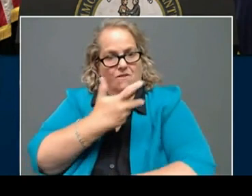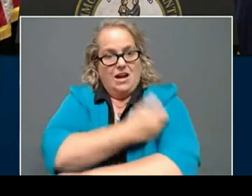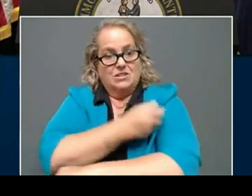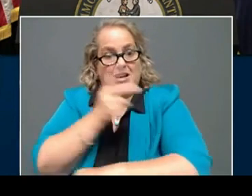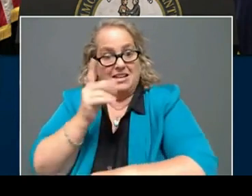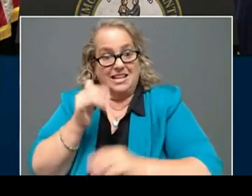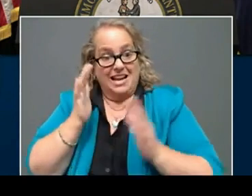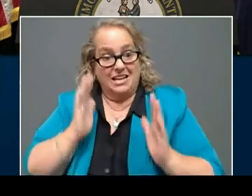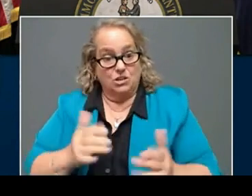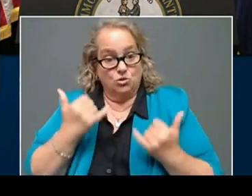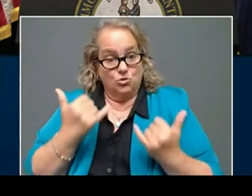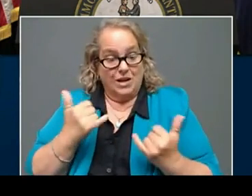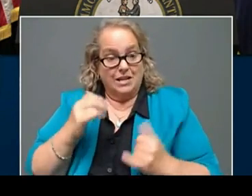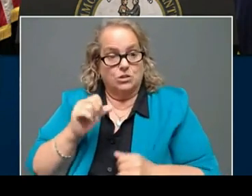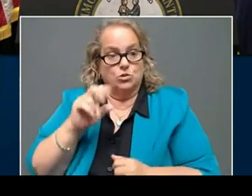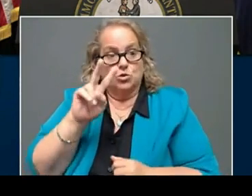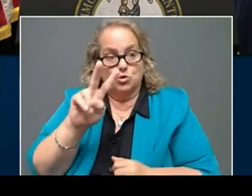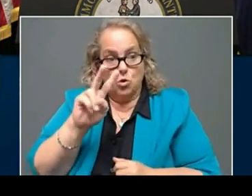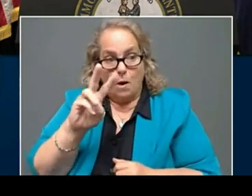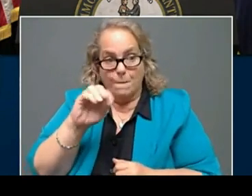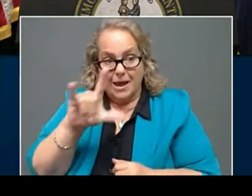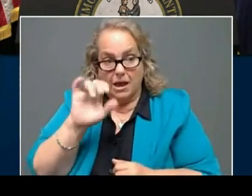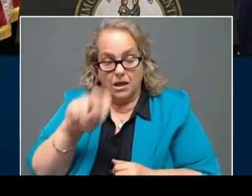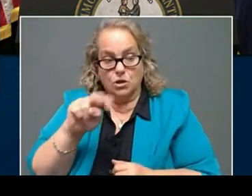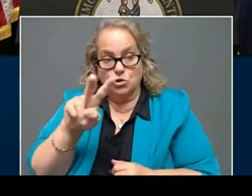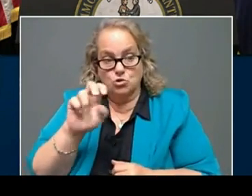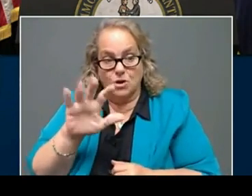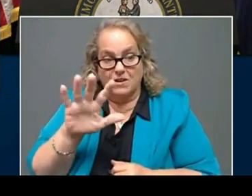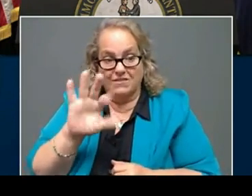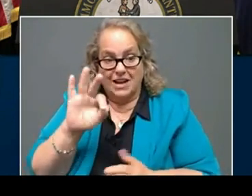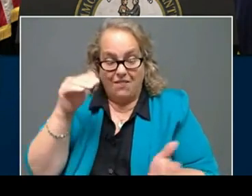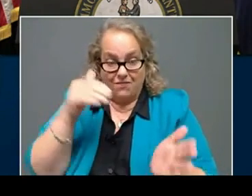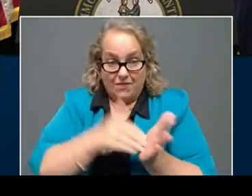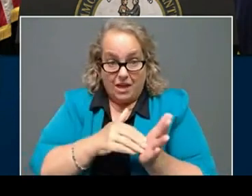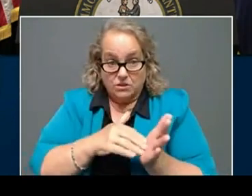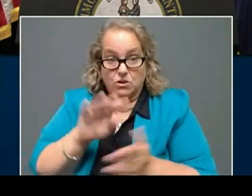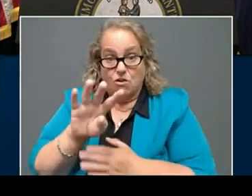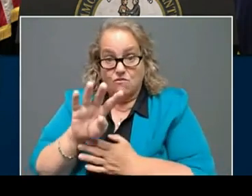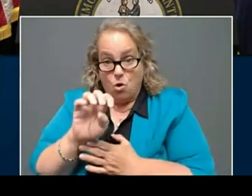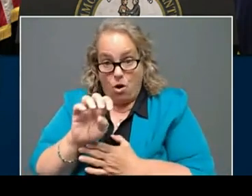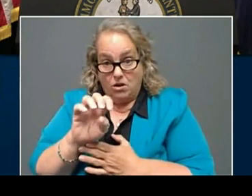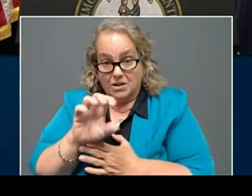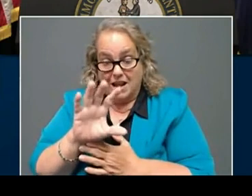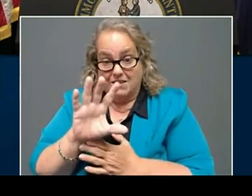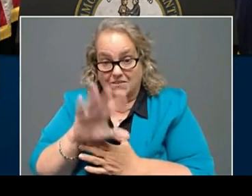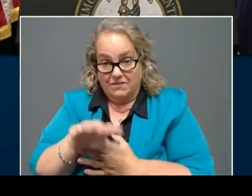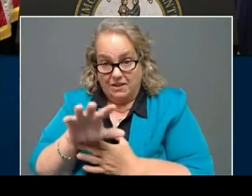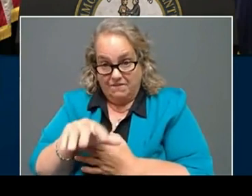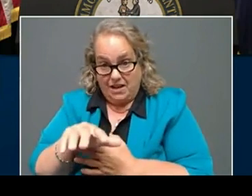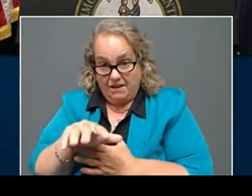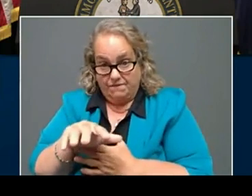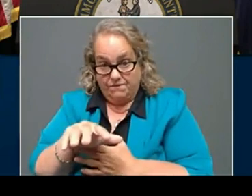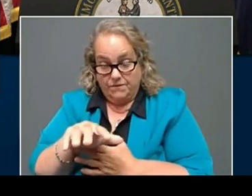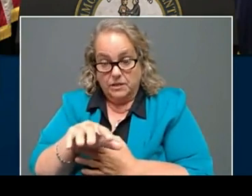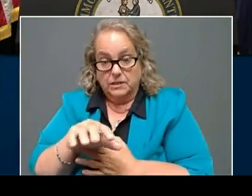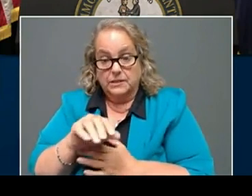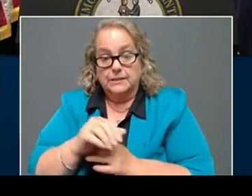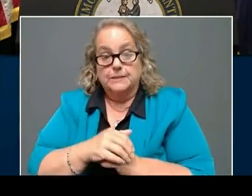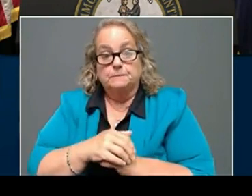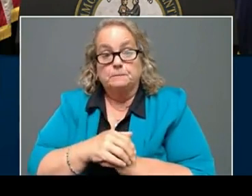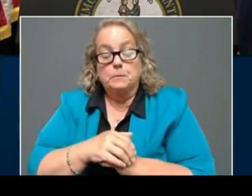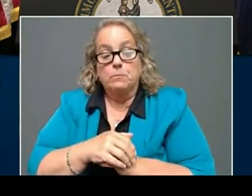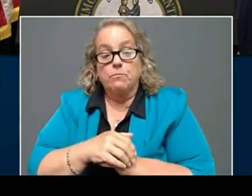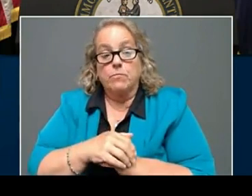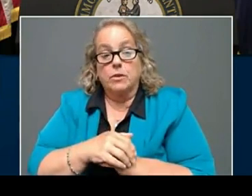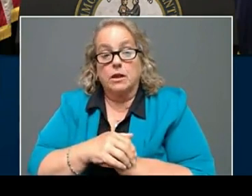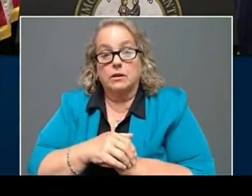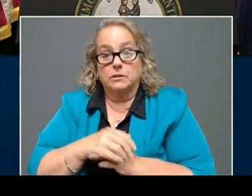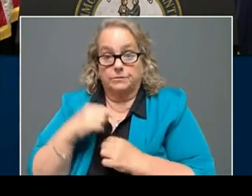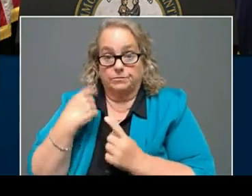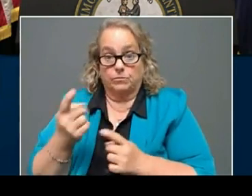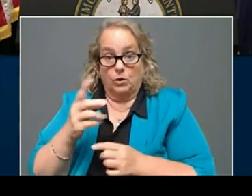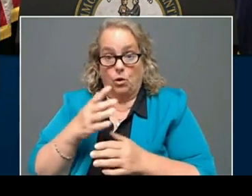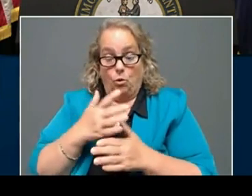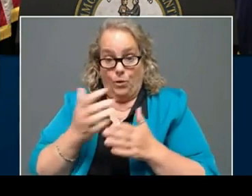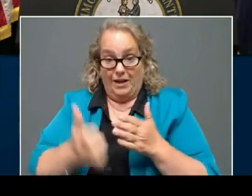It's 2,259,455. Um over over the weekend we had a number of vaccination